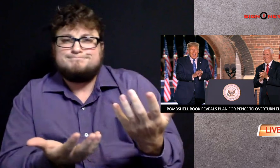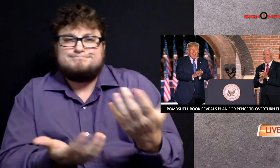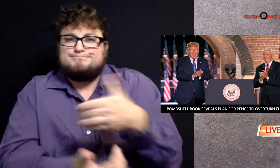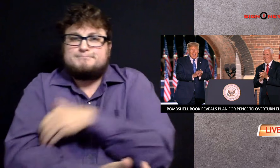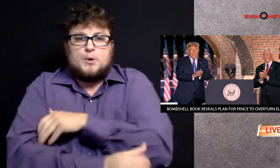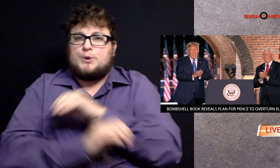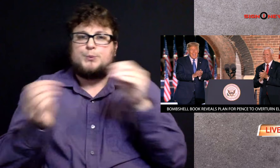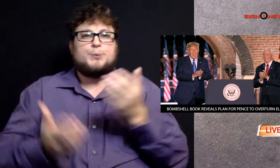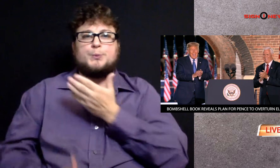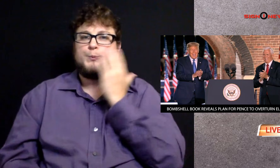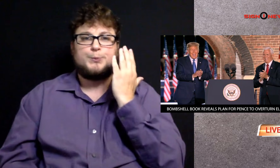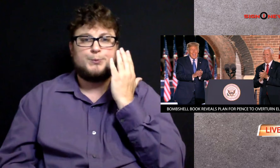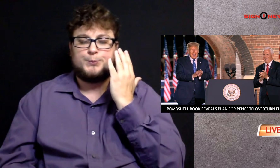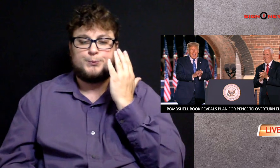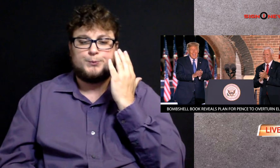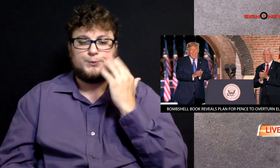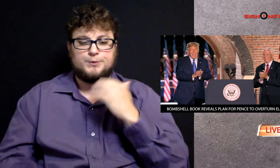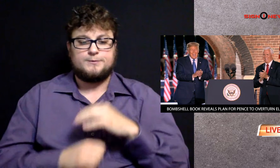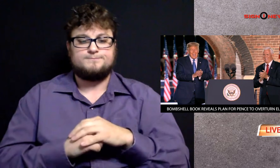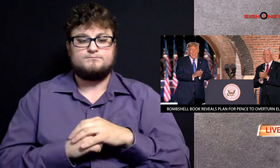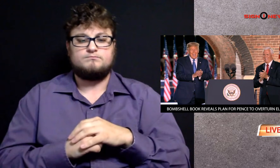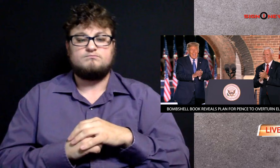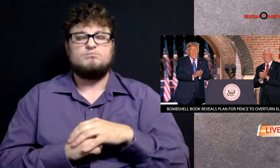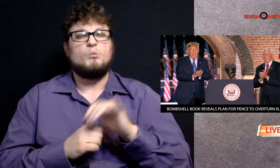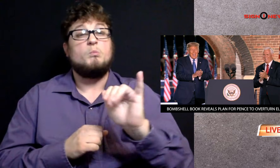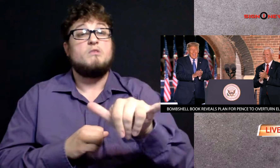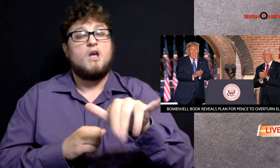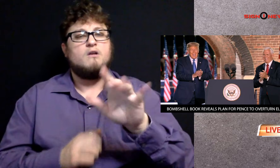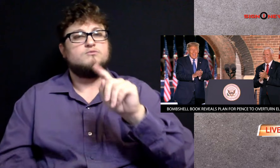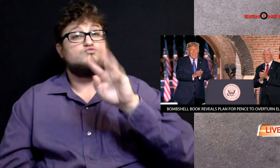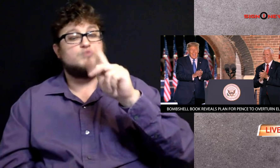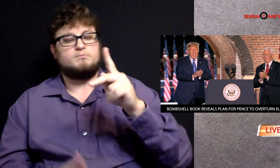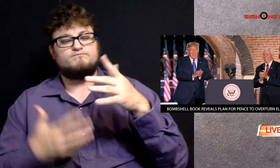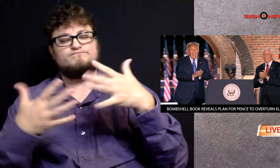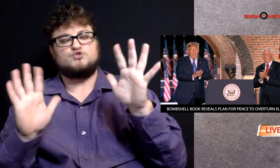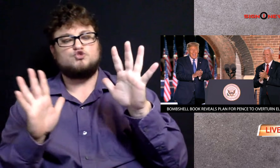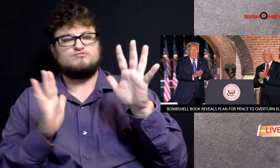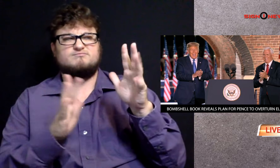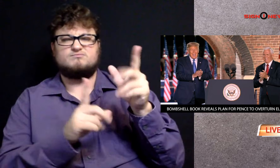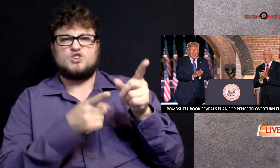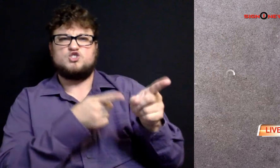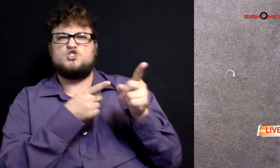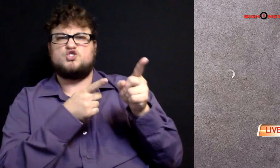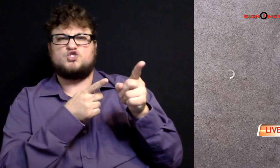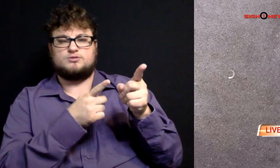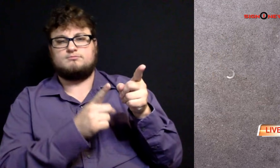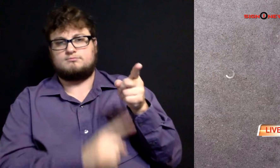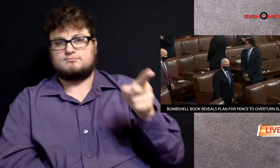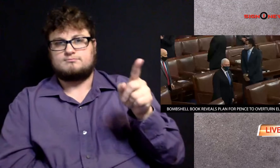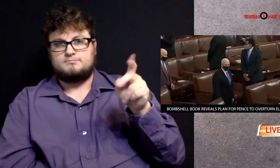saying that the constitution did not give him the power to overturn the give him the power to overturn the election